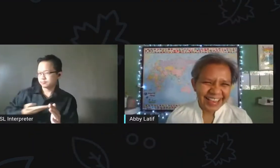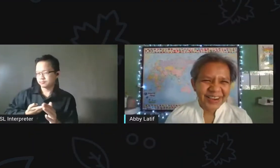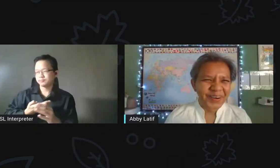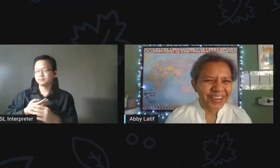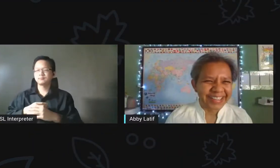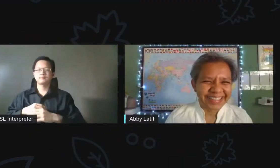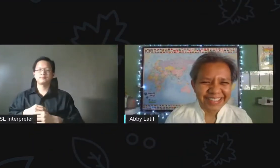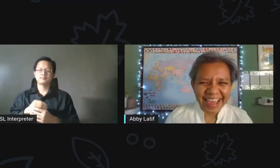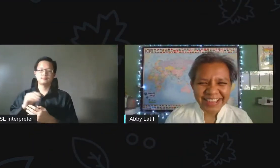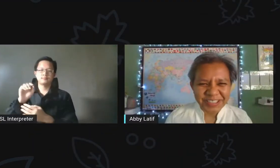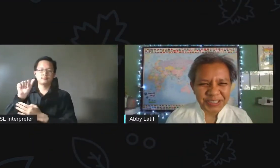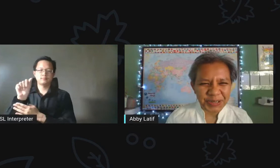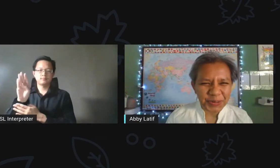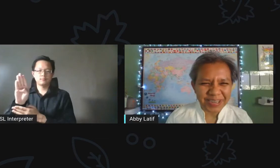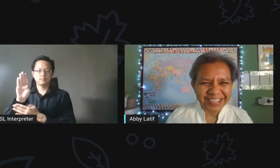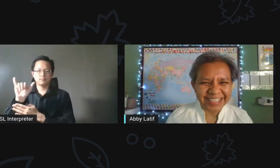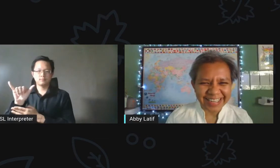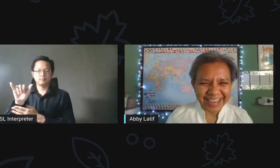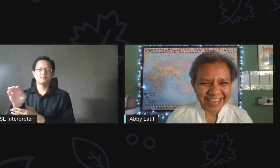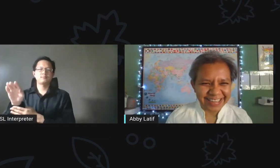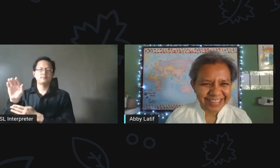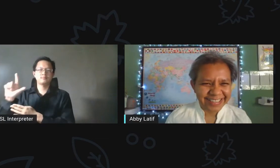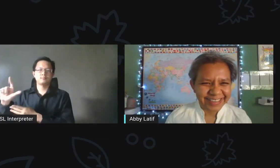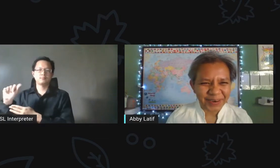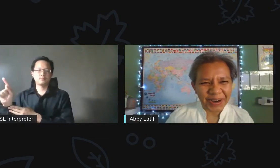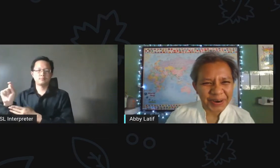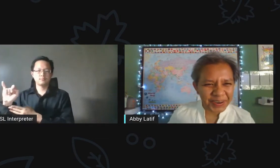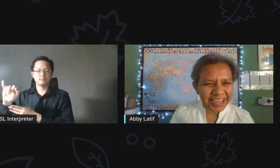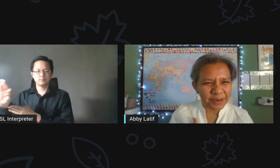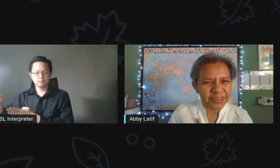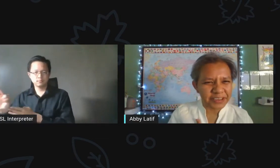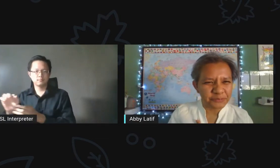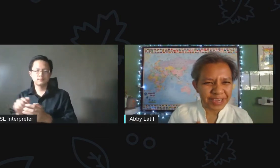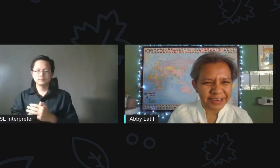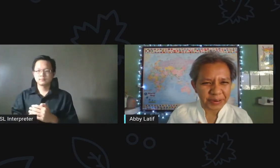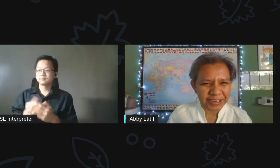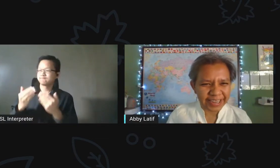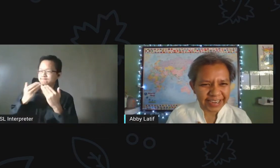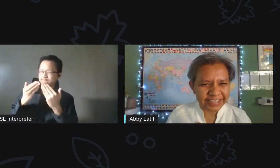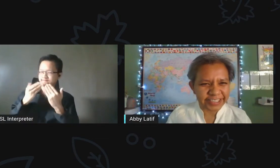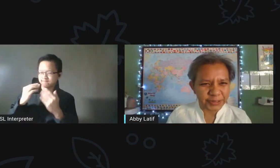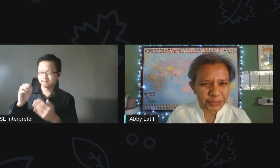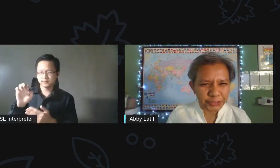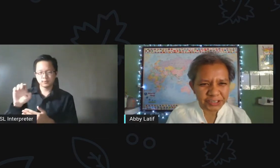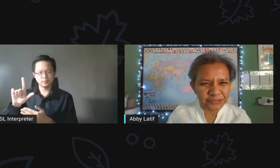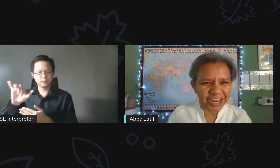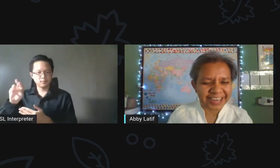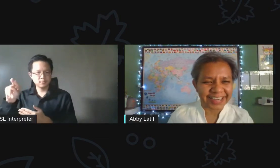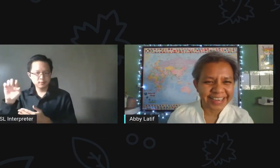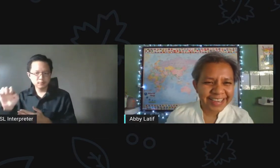Well, thank you so much Ellaine. Wow, I can't believe being online is also nerve-wrecking.